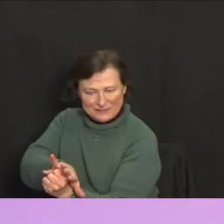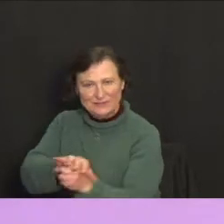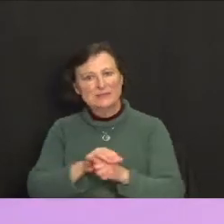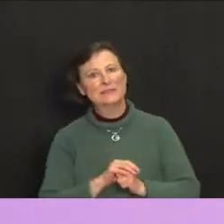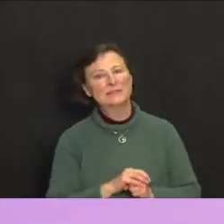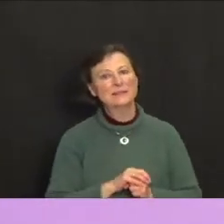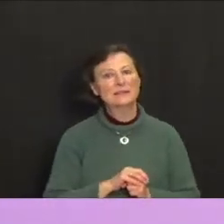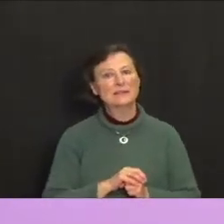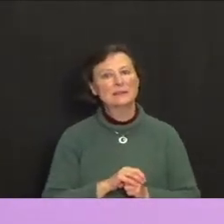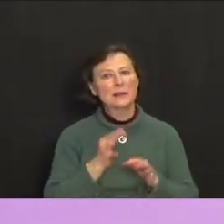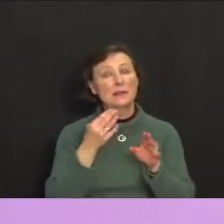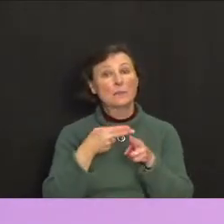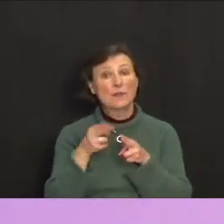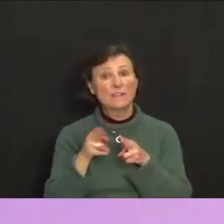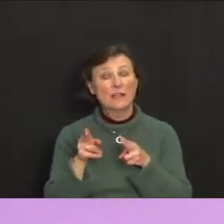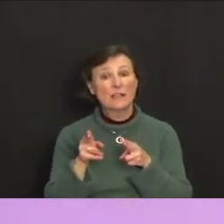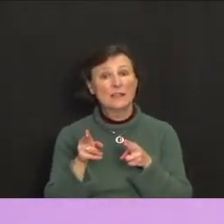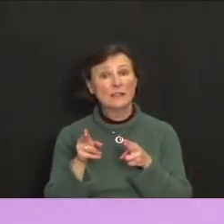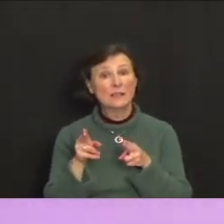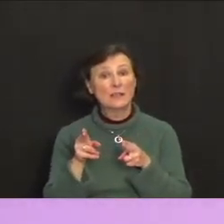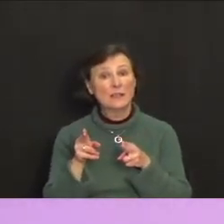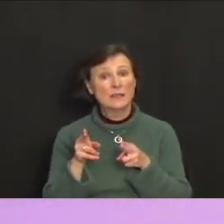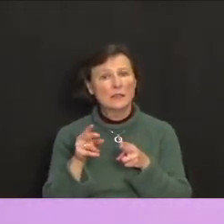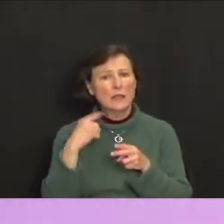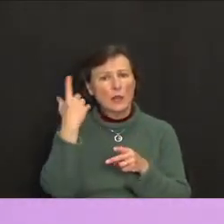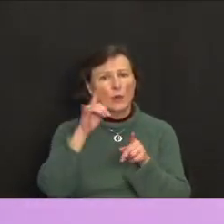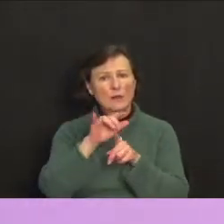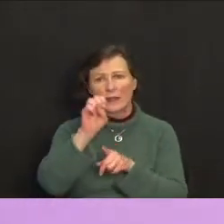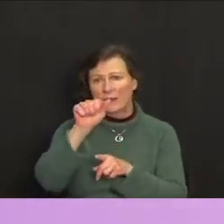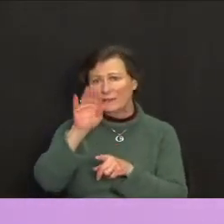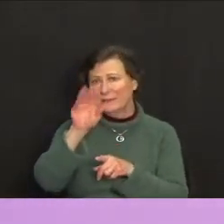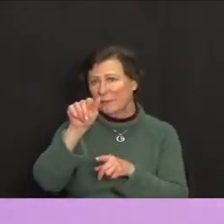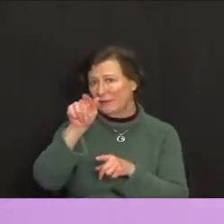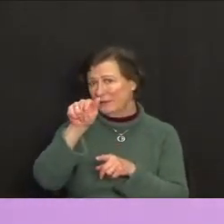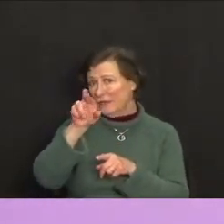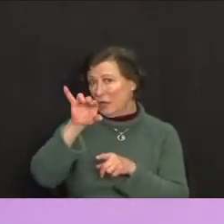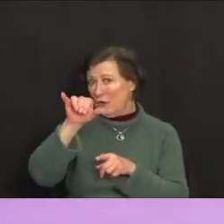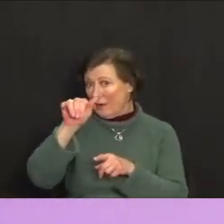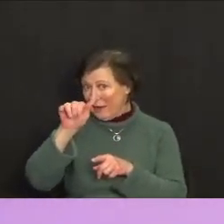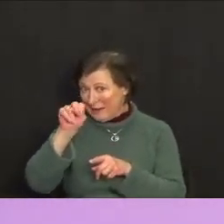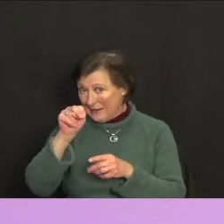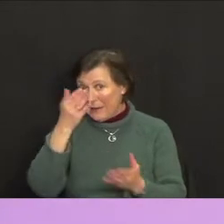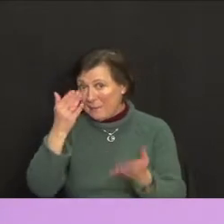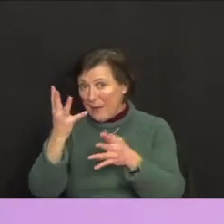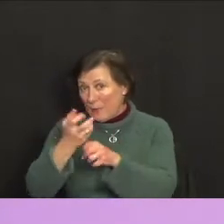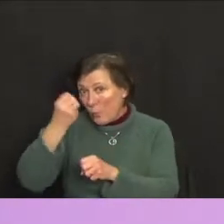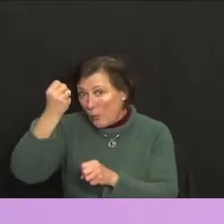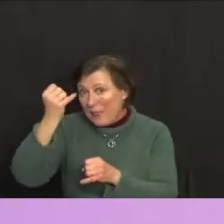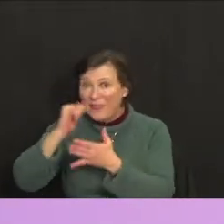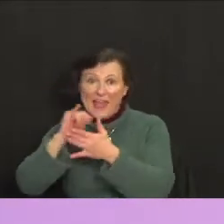Briefly it looked like Sabbatarianism might win the day or at least win